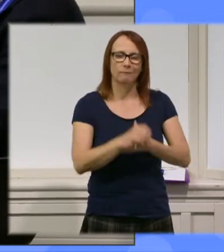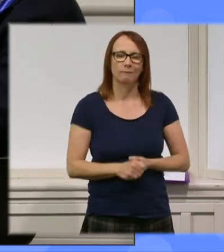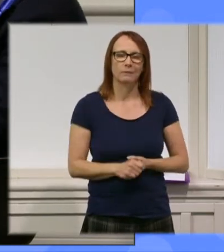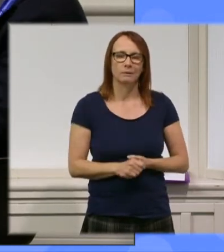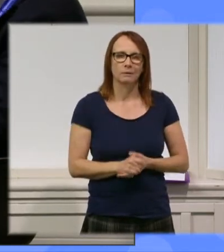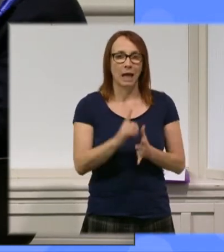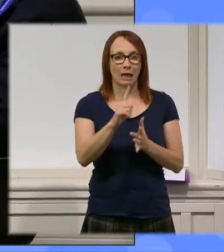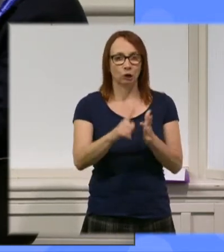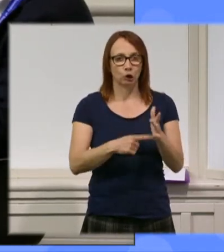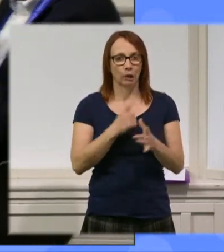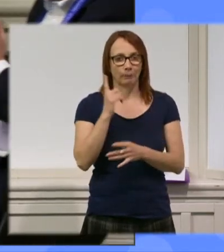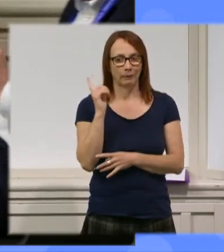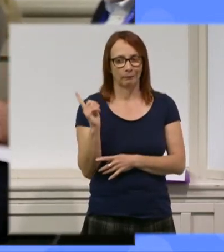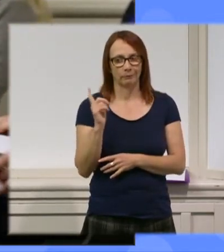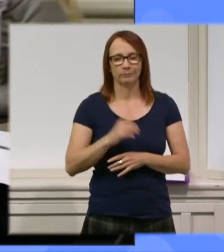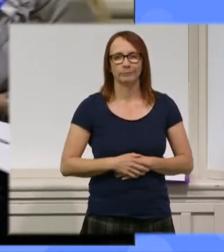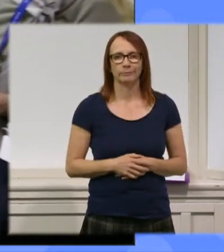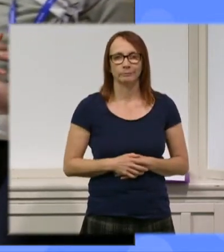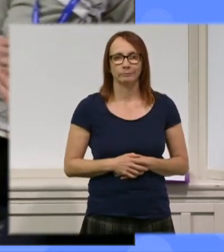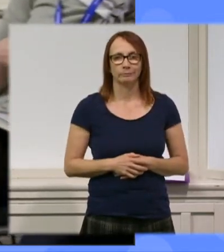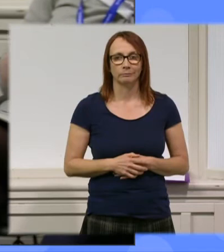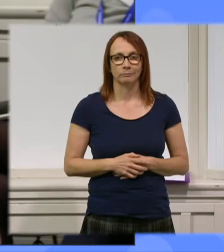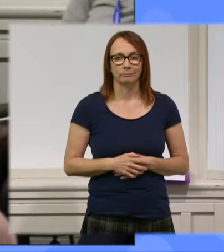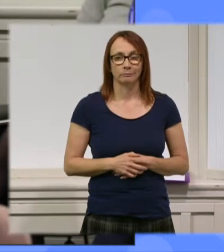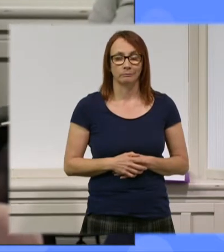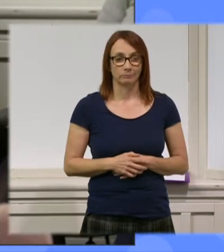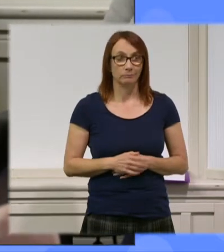yeah I think I think the first thing to say is that does happen I mean there are